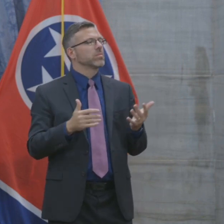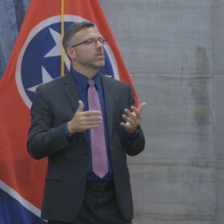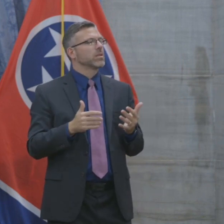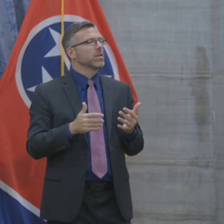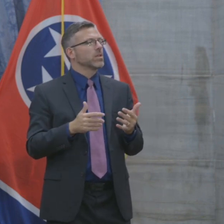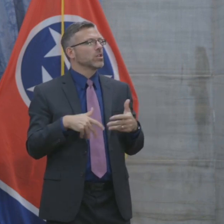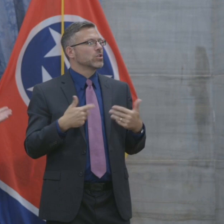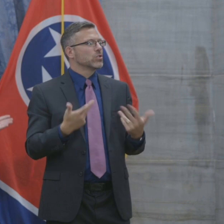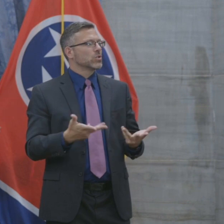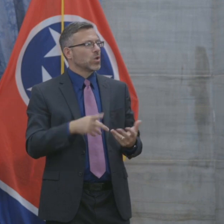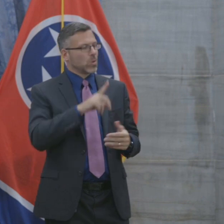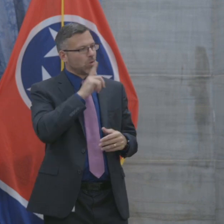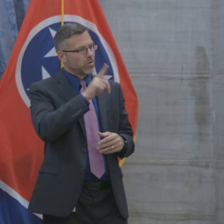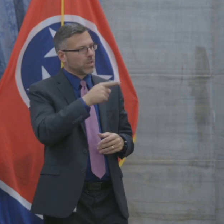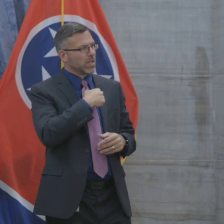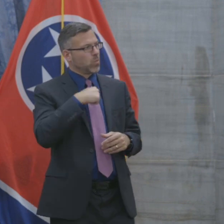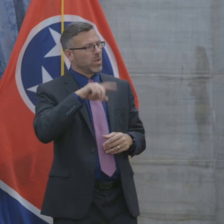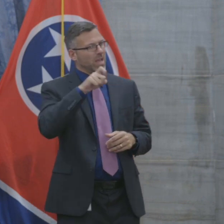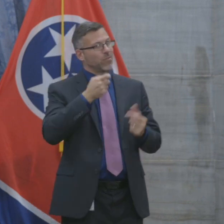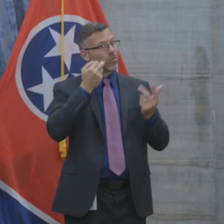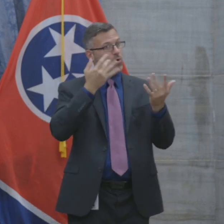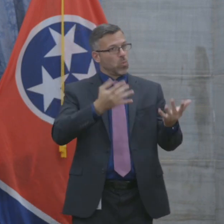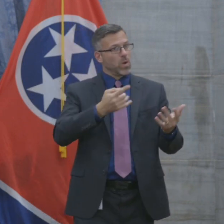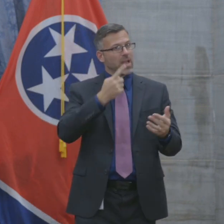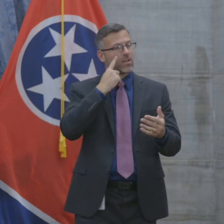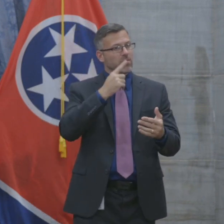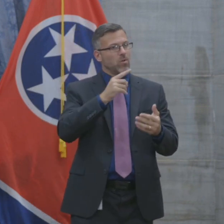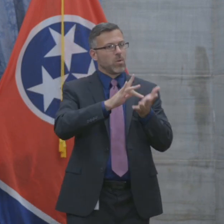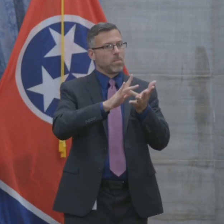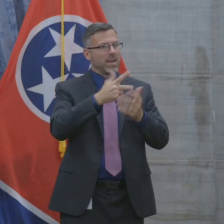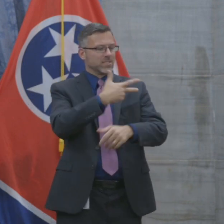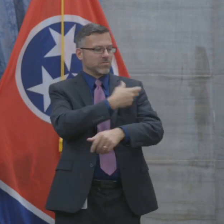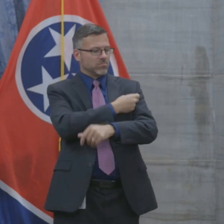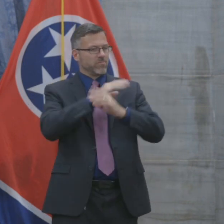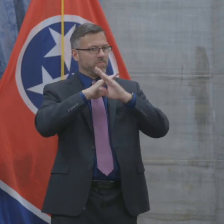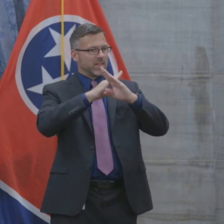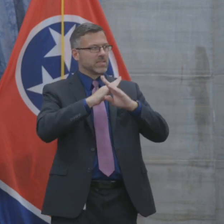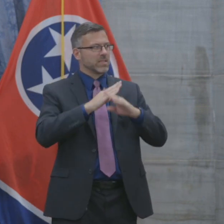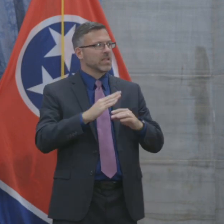Absolutely. And we will be doing that with some of this C.A.R.E.S. Act money that we are using. Certainly